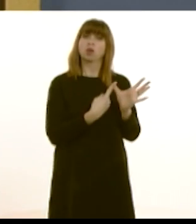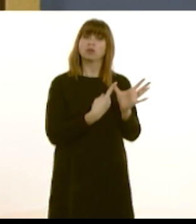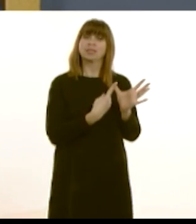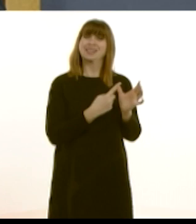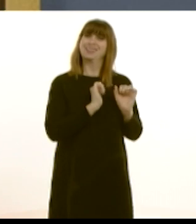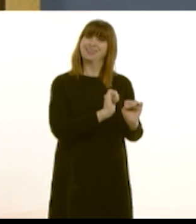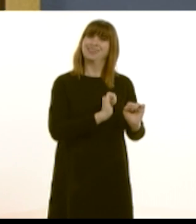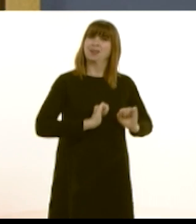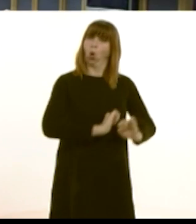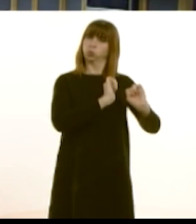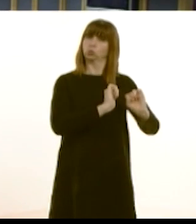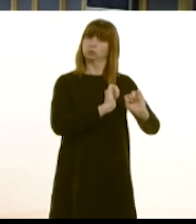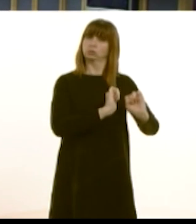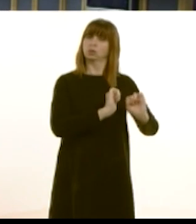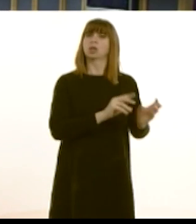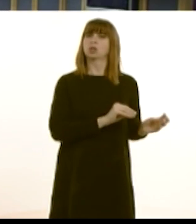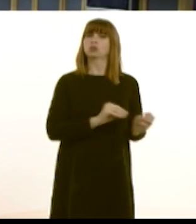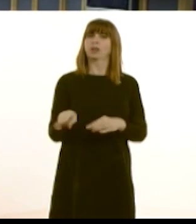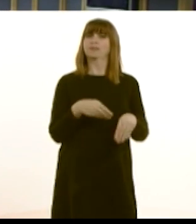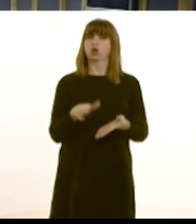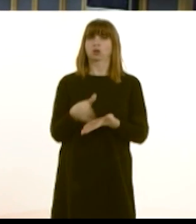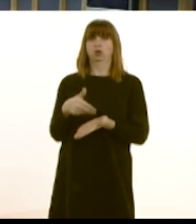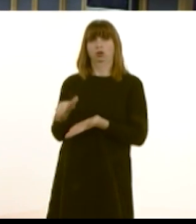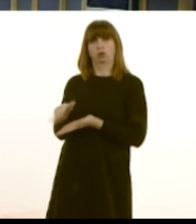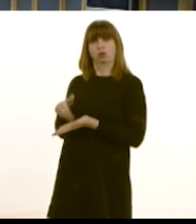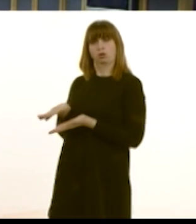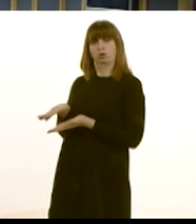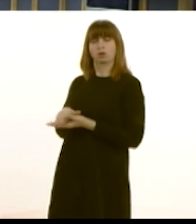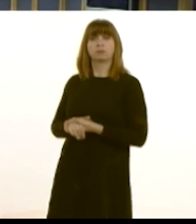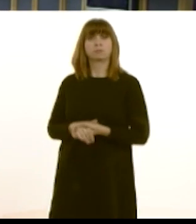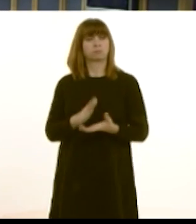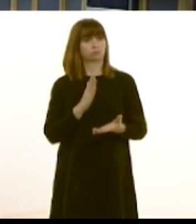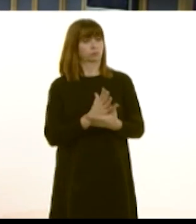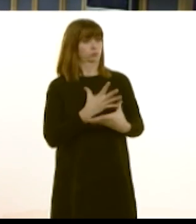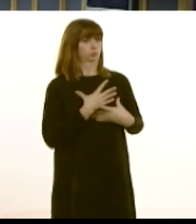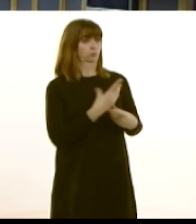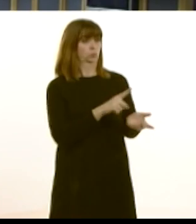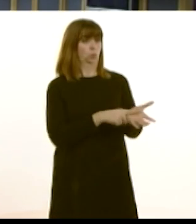OAQ(4)2648(FM)[W] Carwyn Jones: Well, procedures for local authority